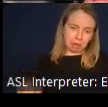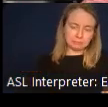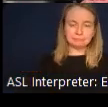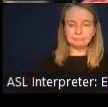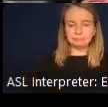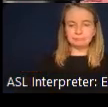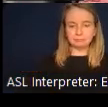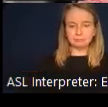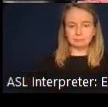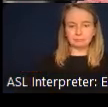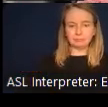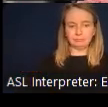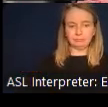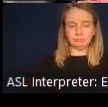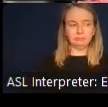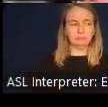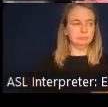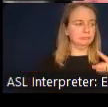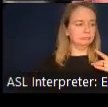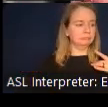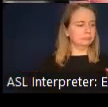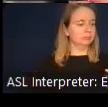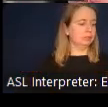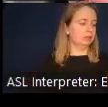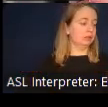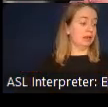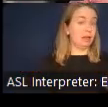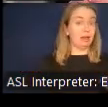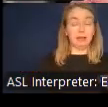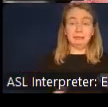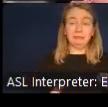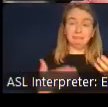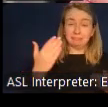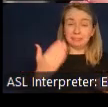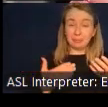but they'll typically be at their peak in early toddlerhood,